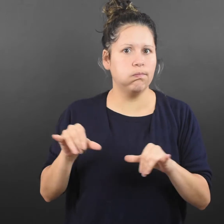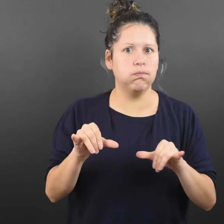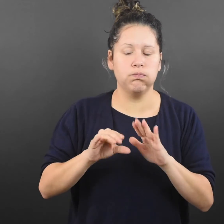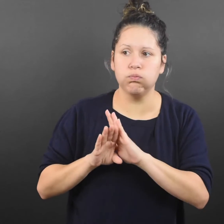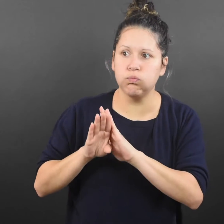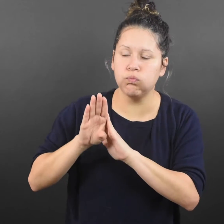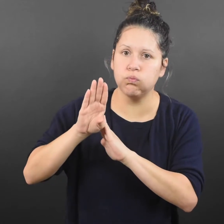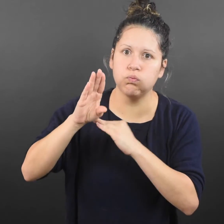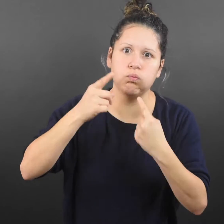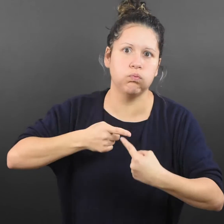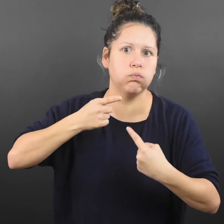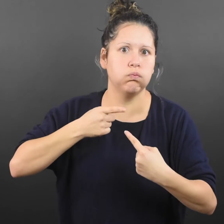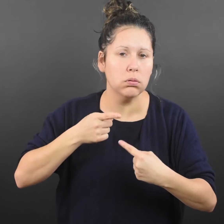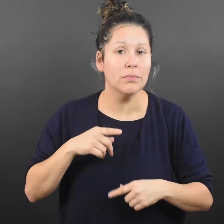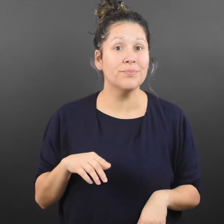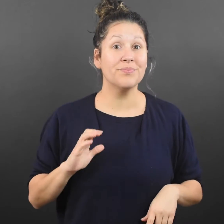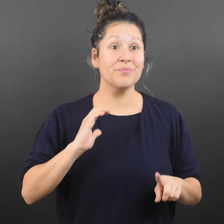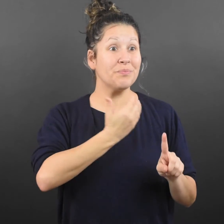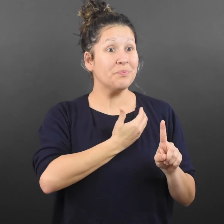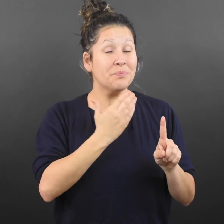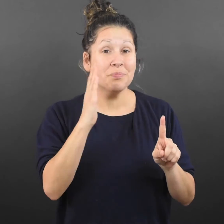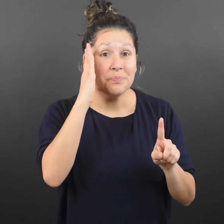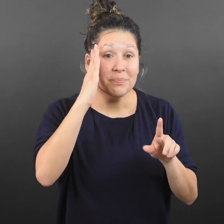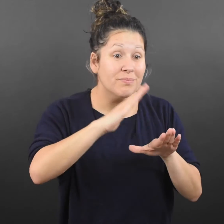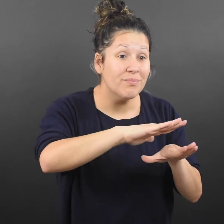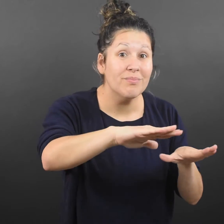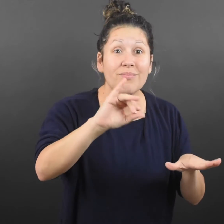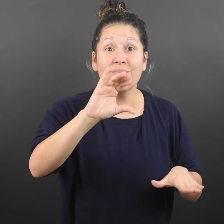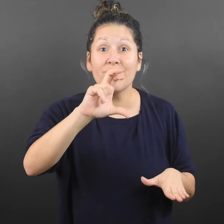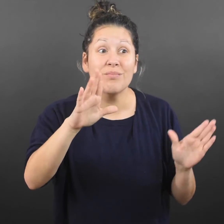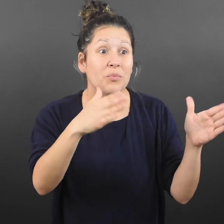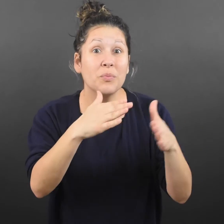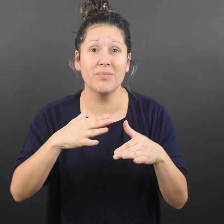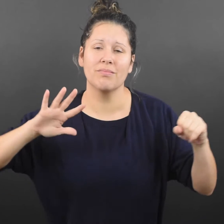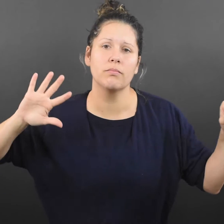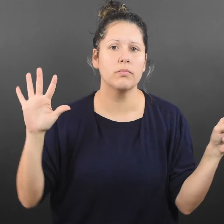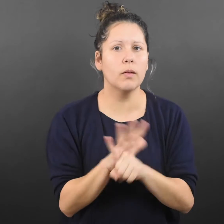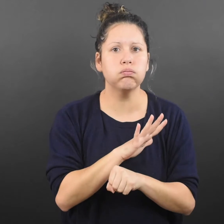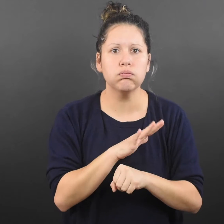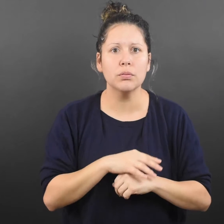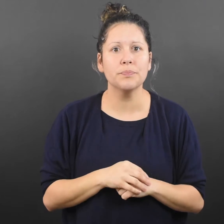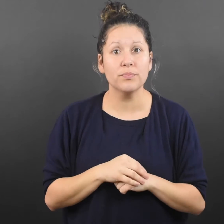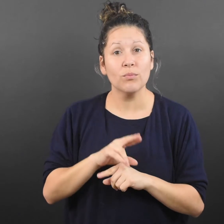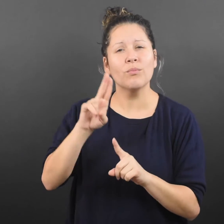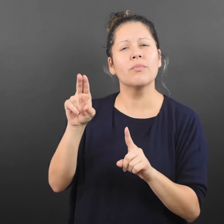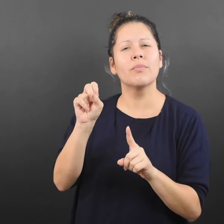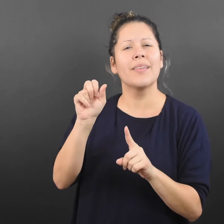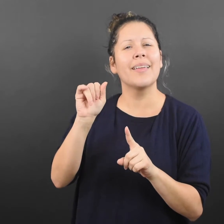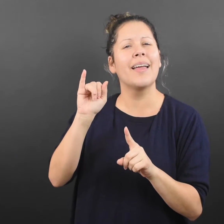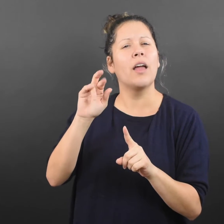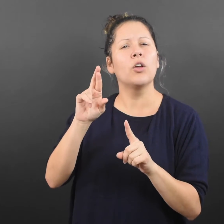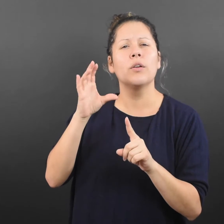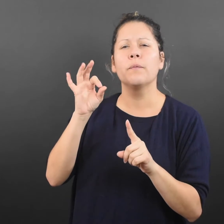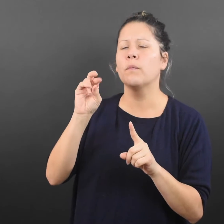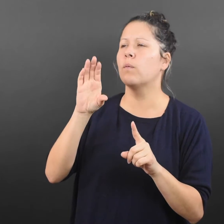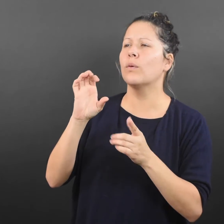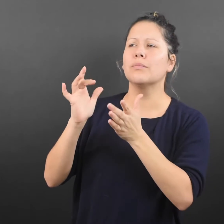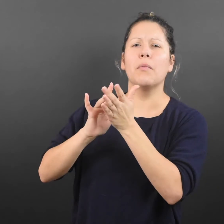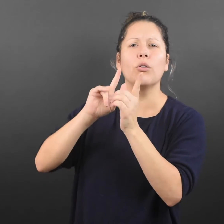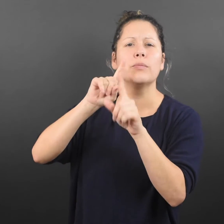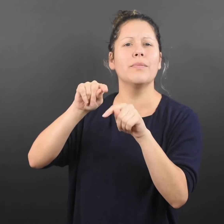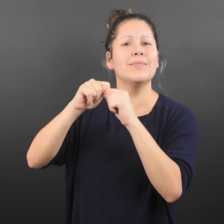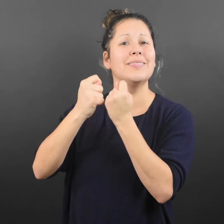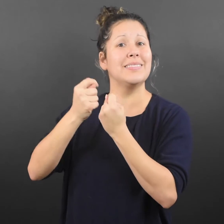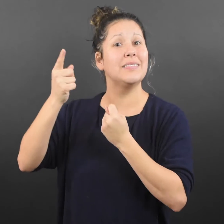CEO of CentraCare. “The U.S. Air Force Medical Response Team help is still vitally needed,